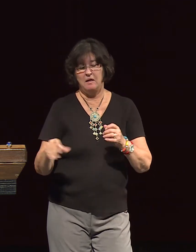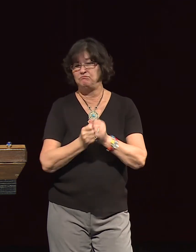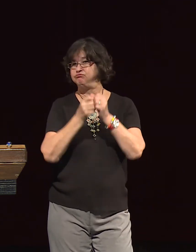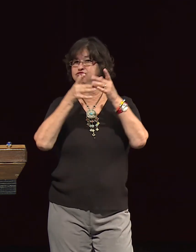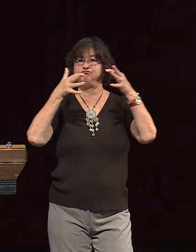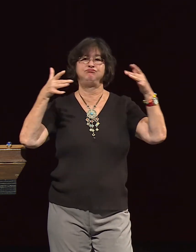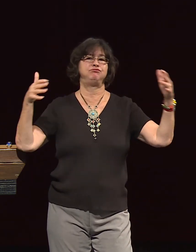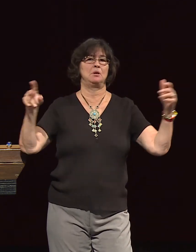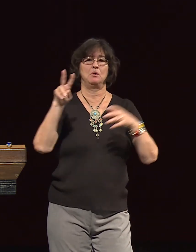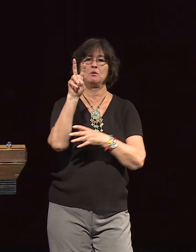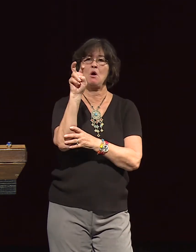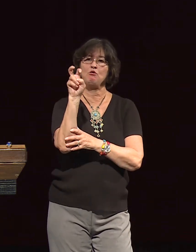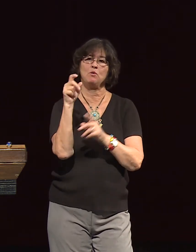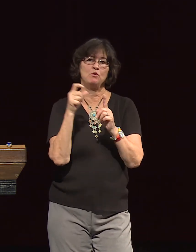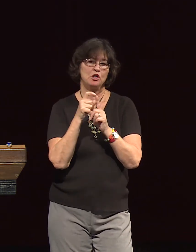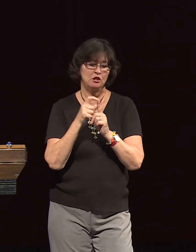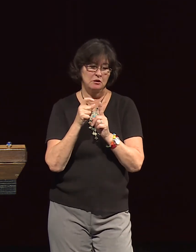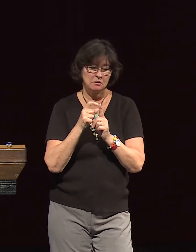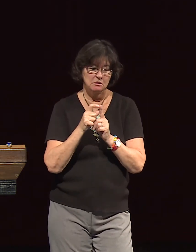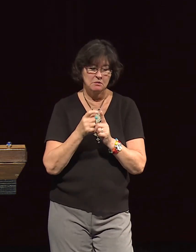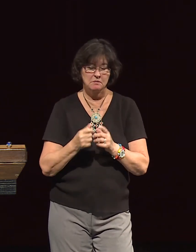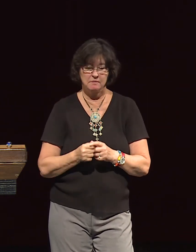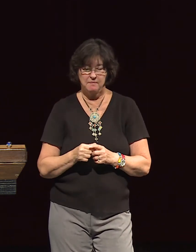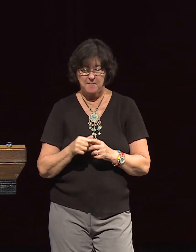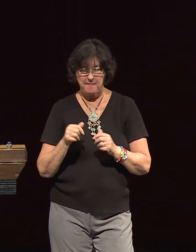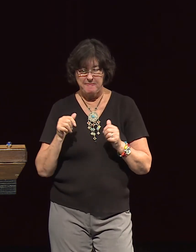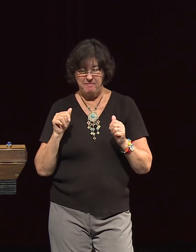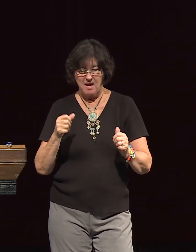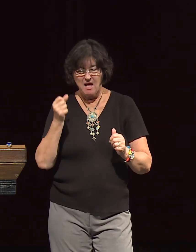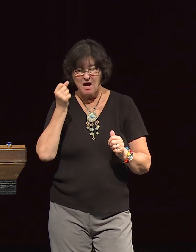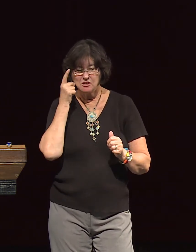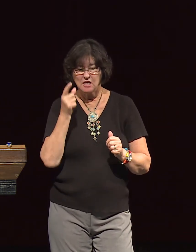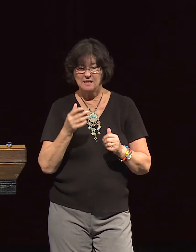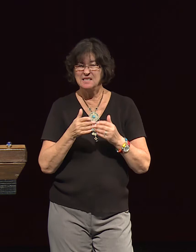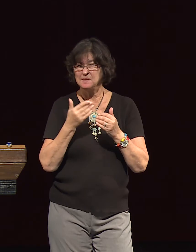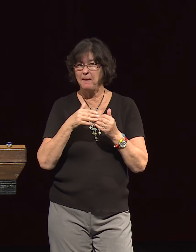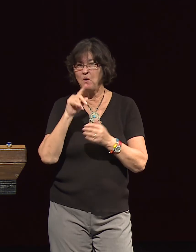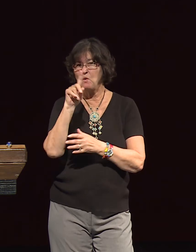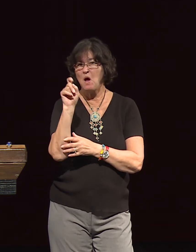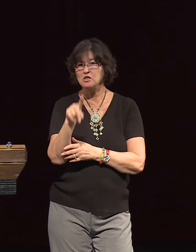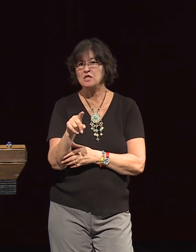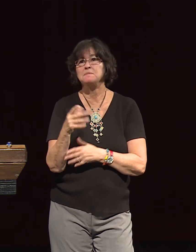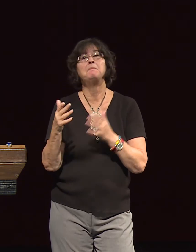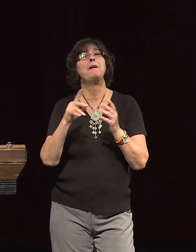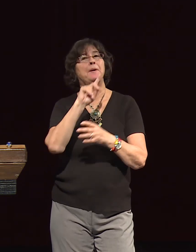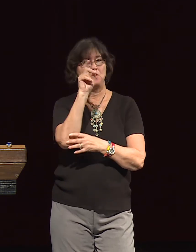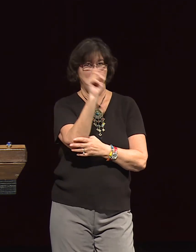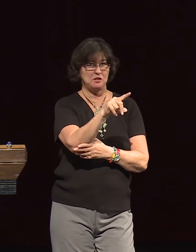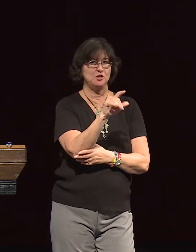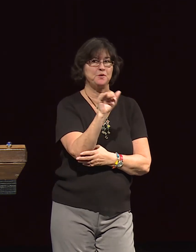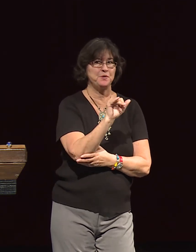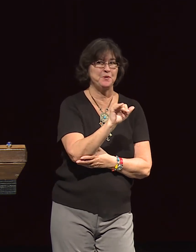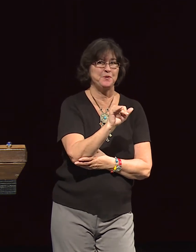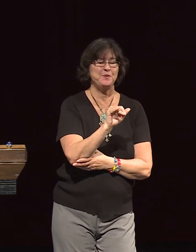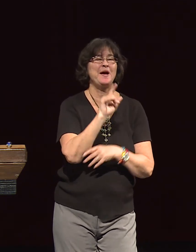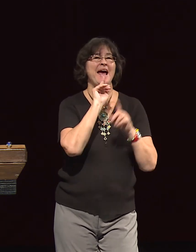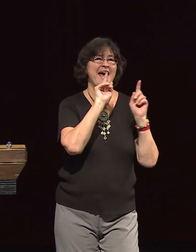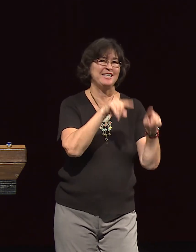they should have a language explosion. So they should have about 200 words. They may begin asking questions.